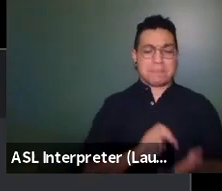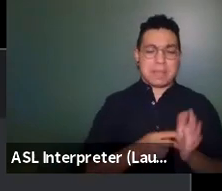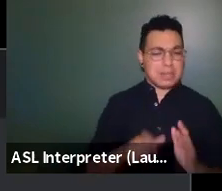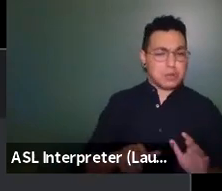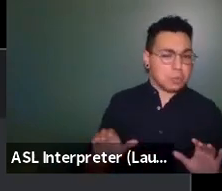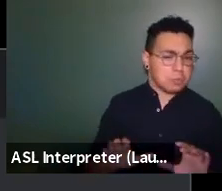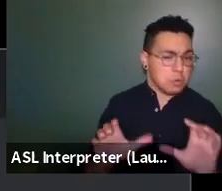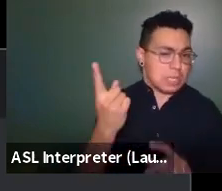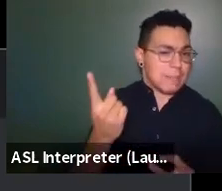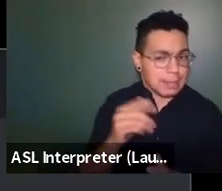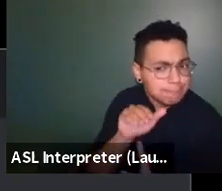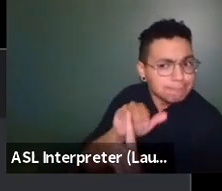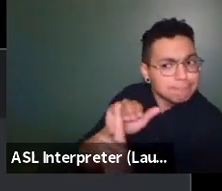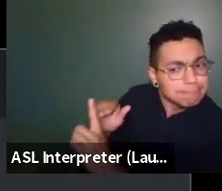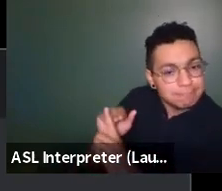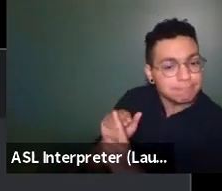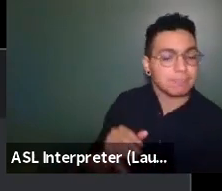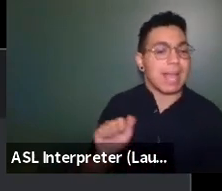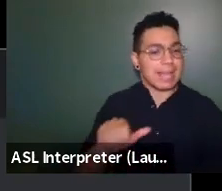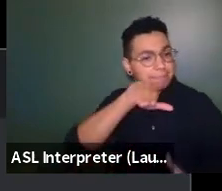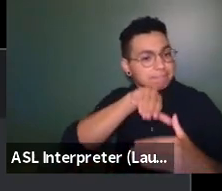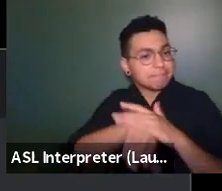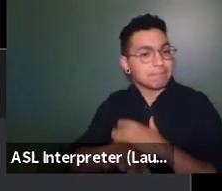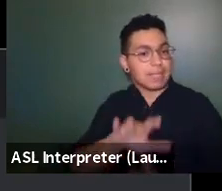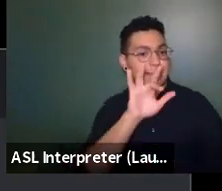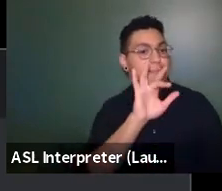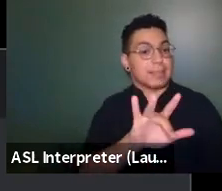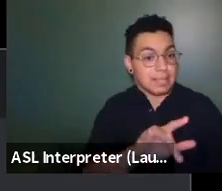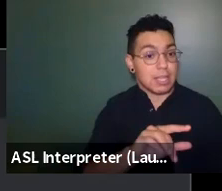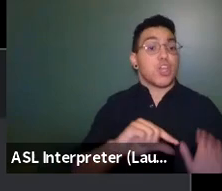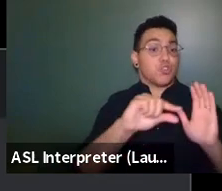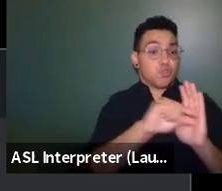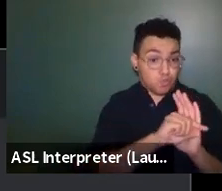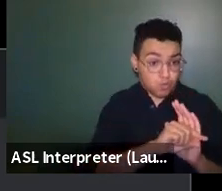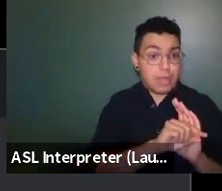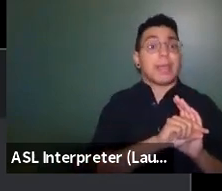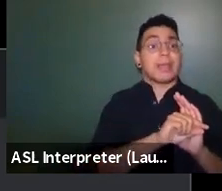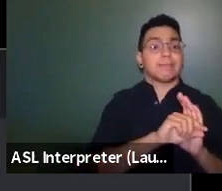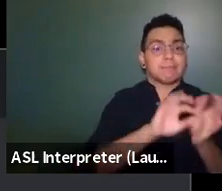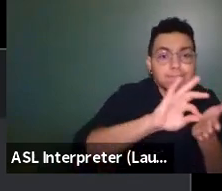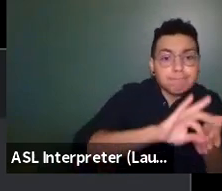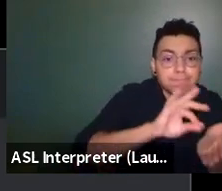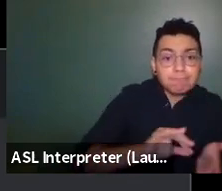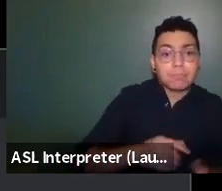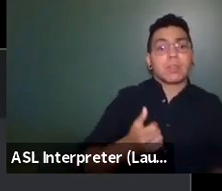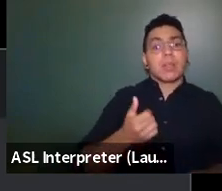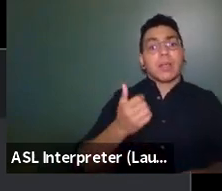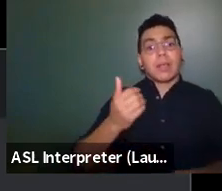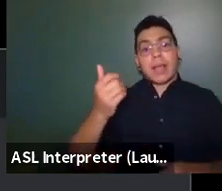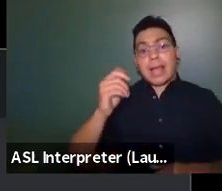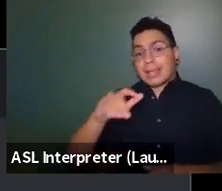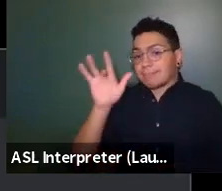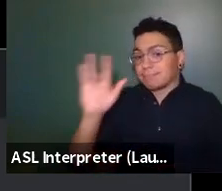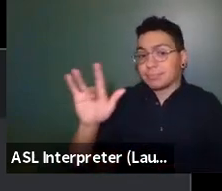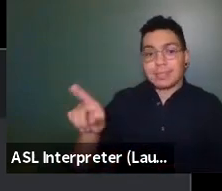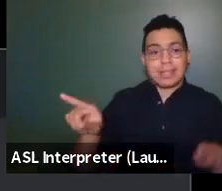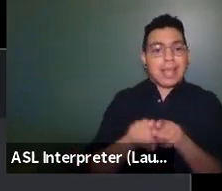ESD 112 - Katherine Livick: I can go in and actually grade that and work through that or and I can also just mark it as reviewed and go, yeah, I looked at those.